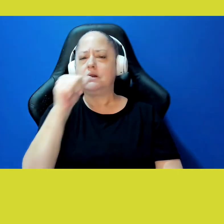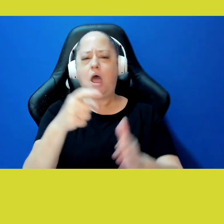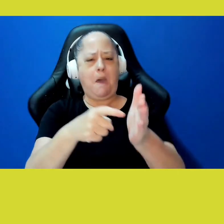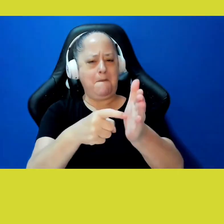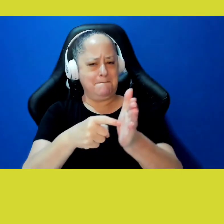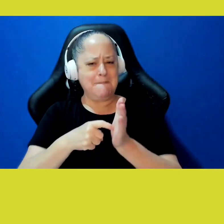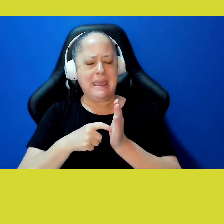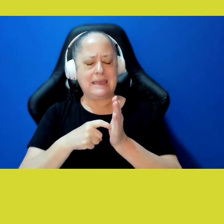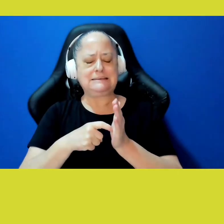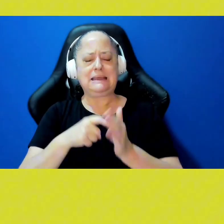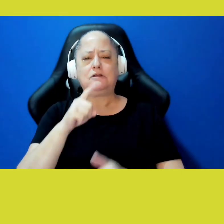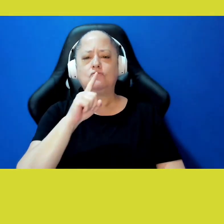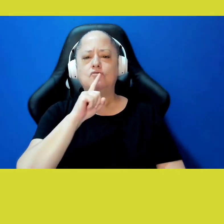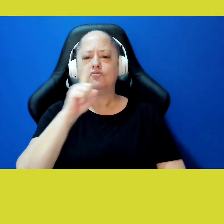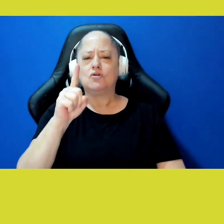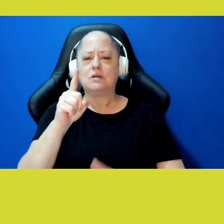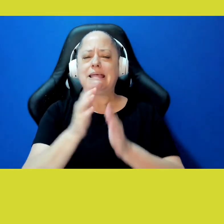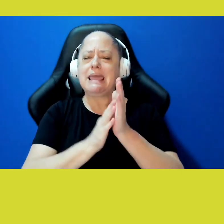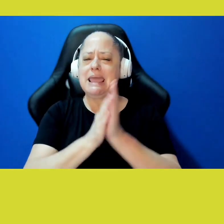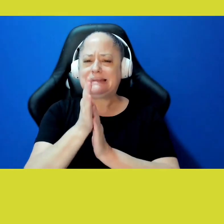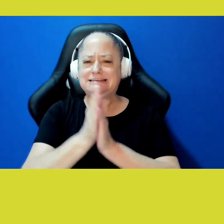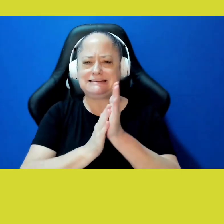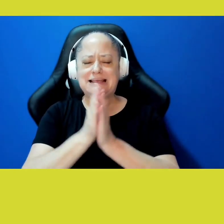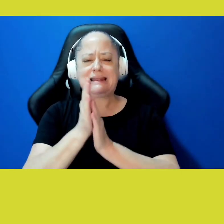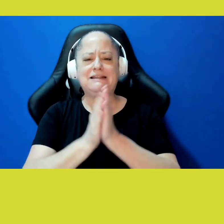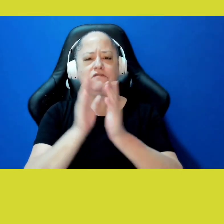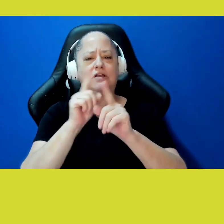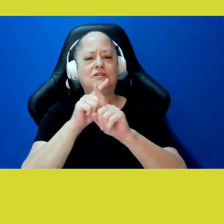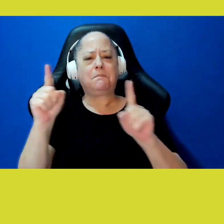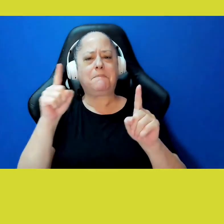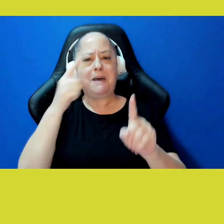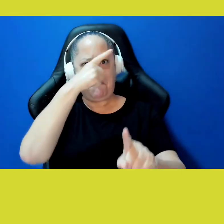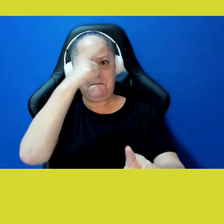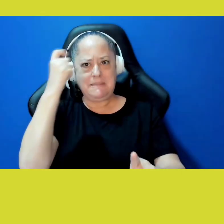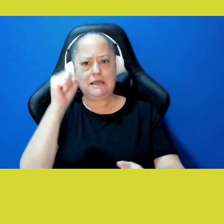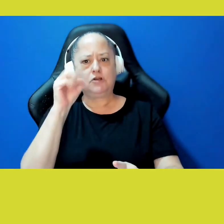really incentivized. But because it was so well understood